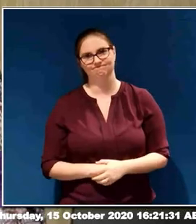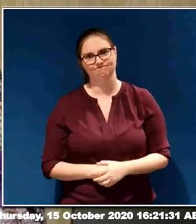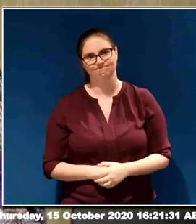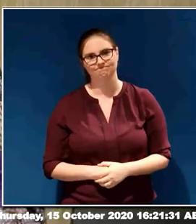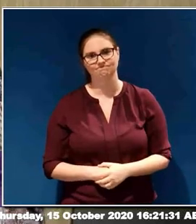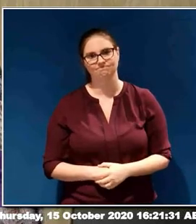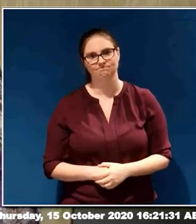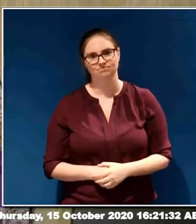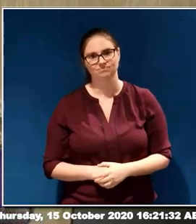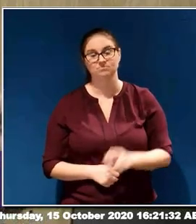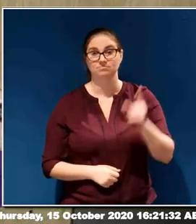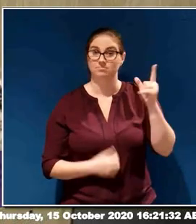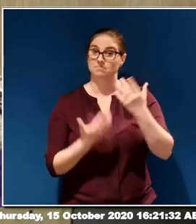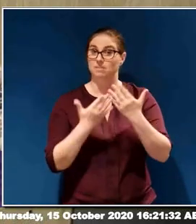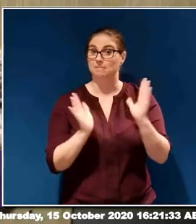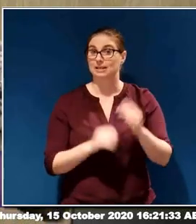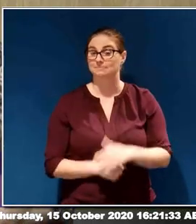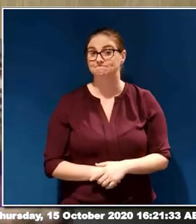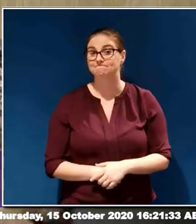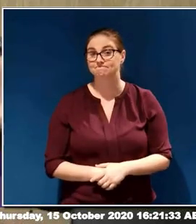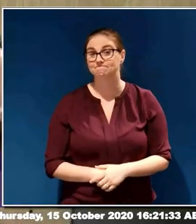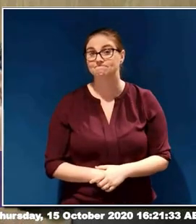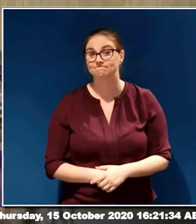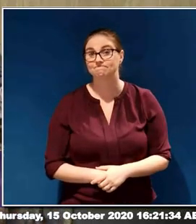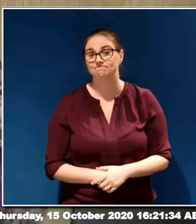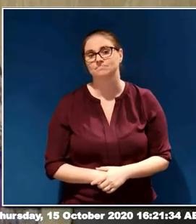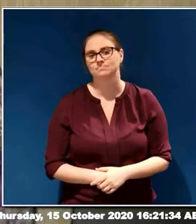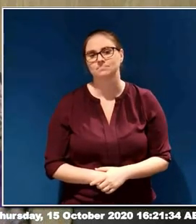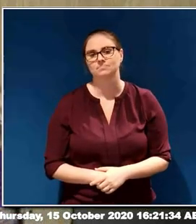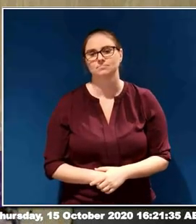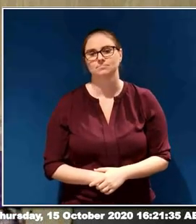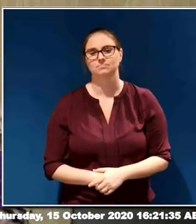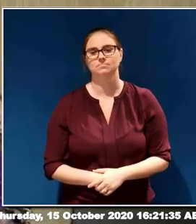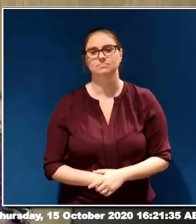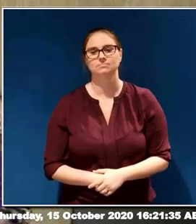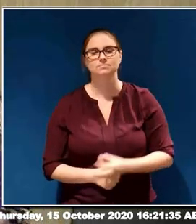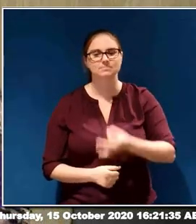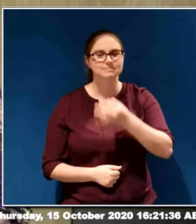So it's a little bit, sort of not quite an answer to your question,